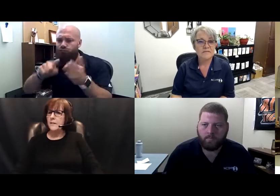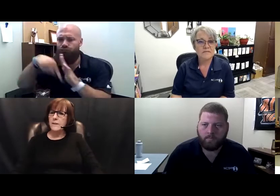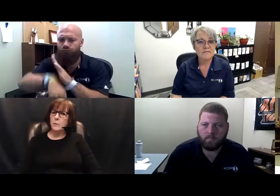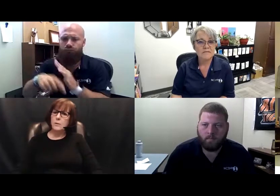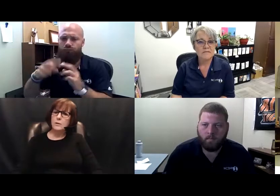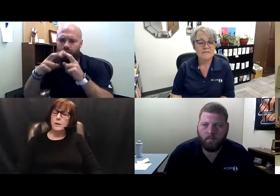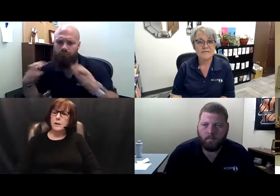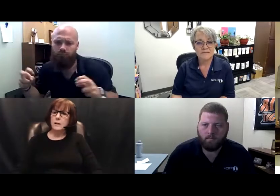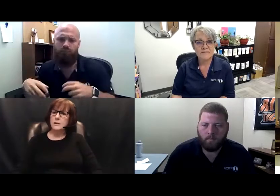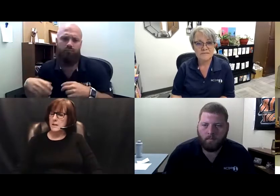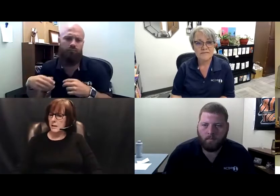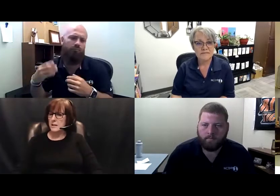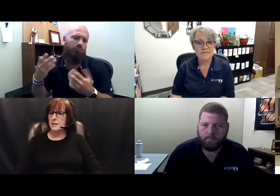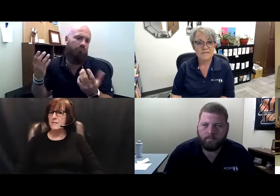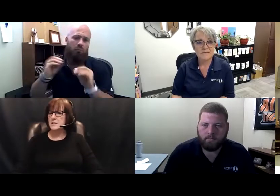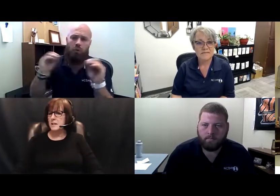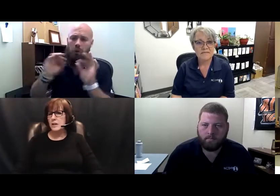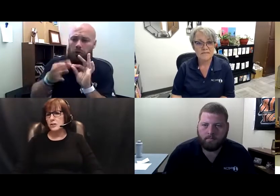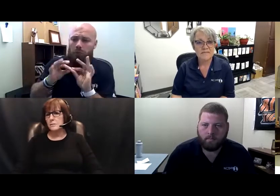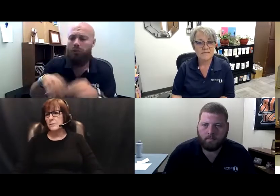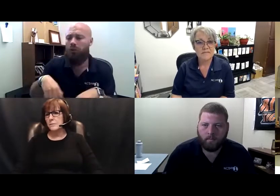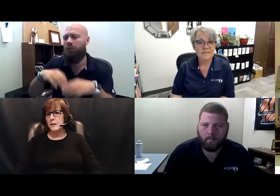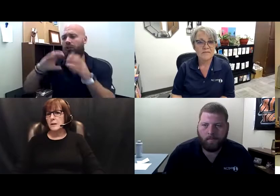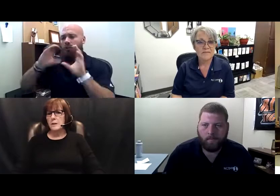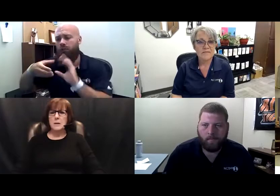they will conduct an investigation. Maybe they